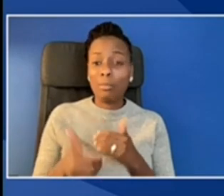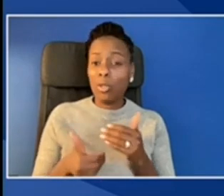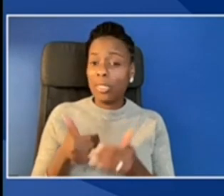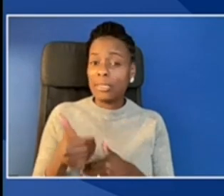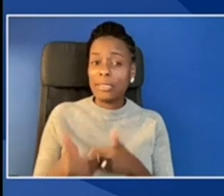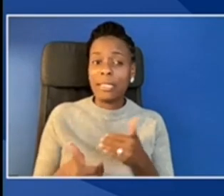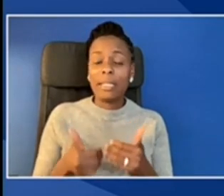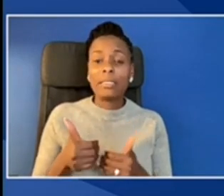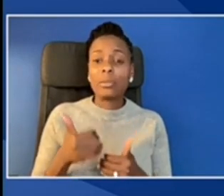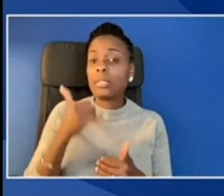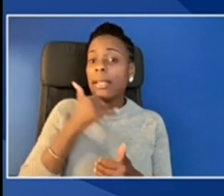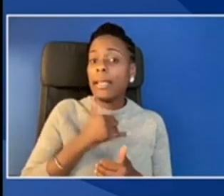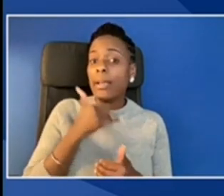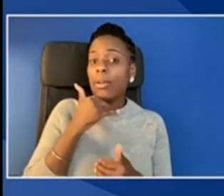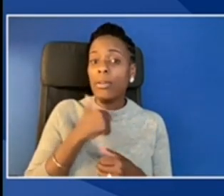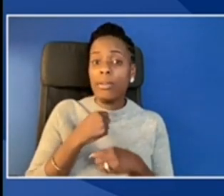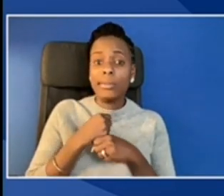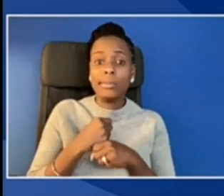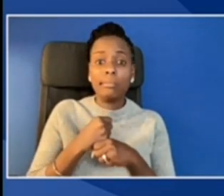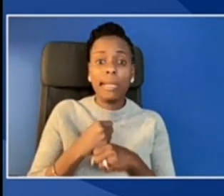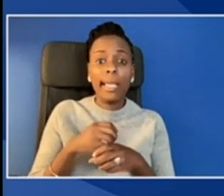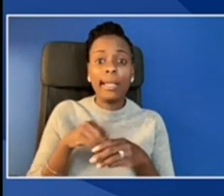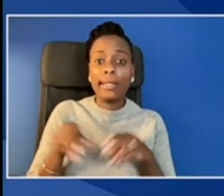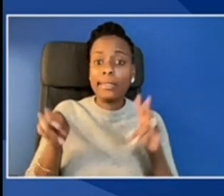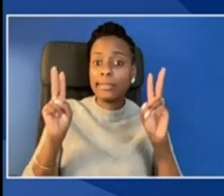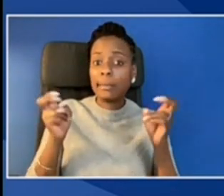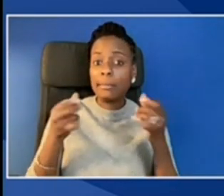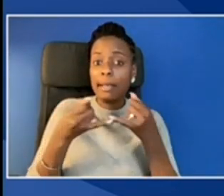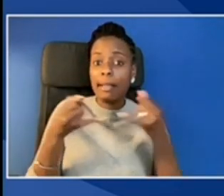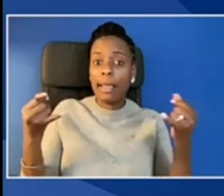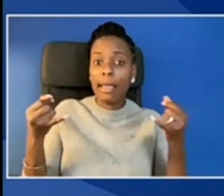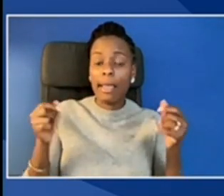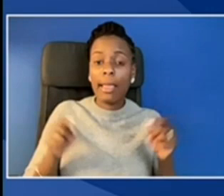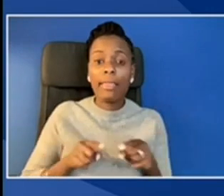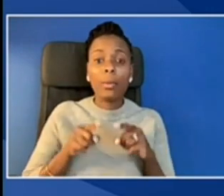and a subject line and an email that went out to folks, all of that, I just kind of